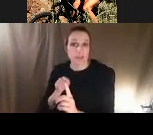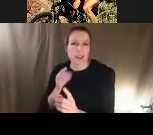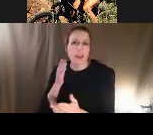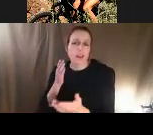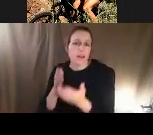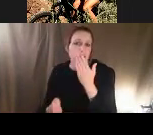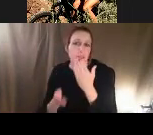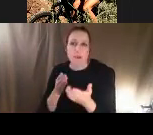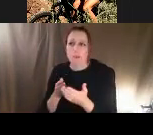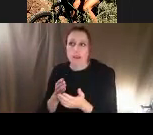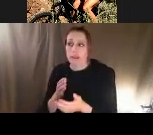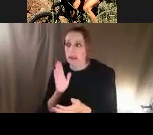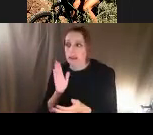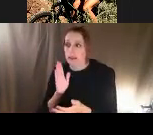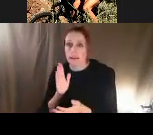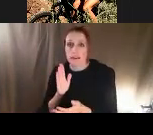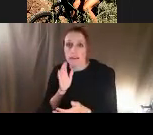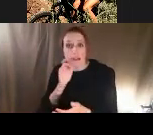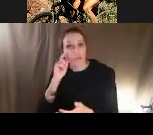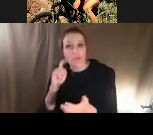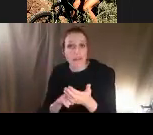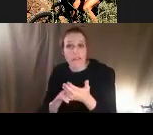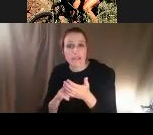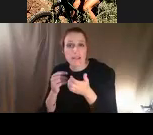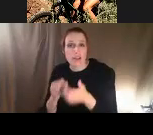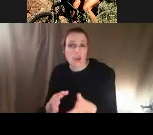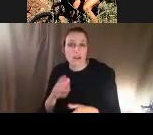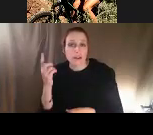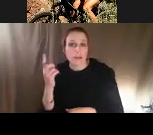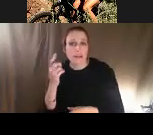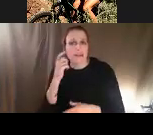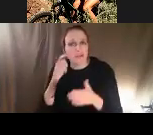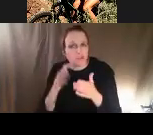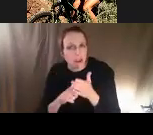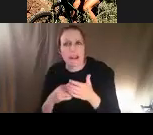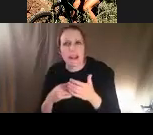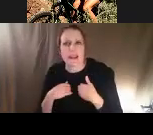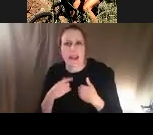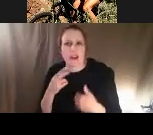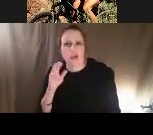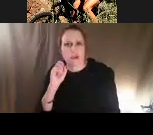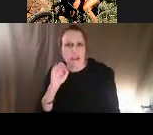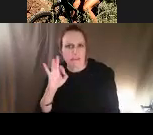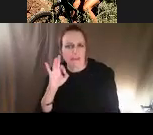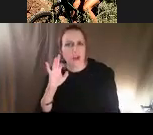may not have known what they've lost they just have these intense emotions, and they don't